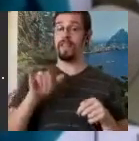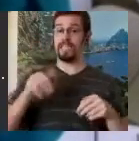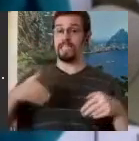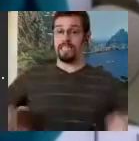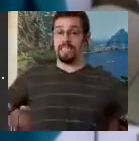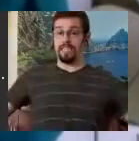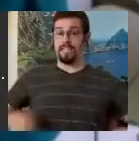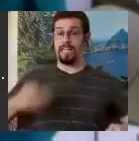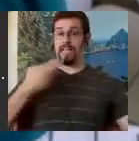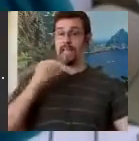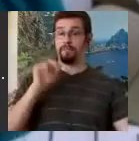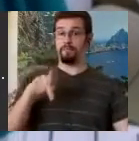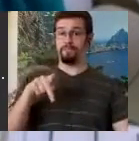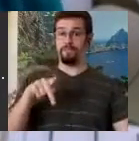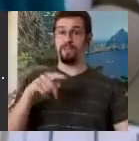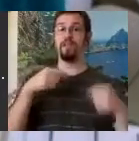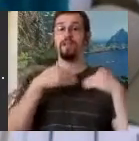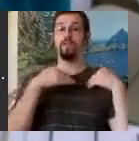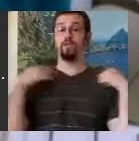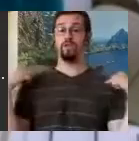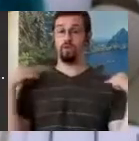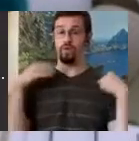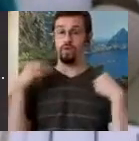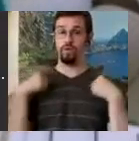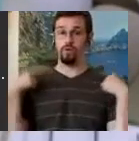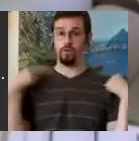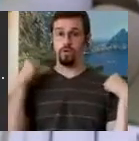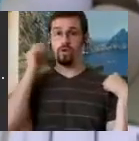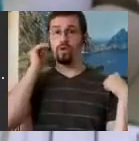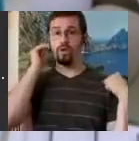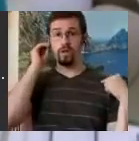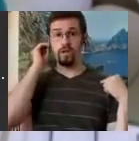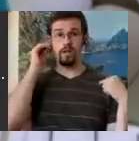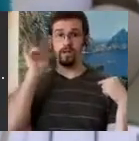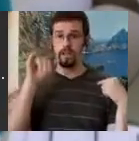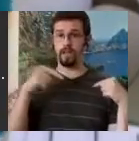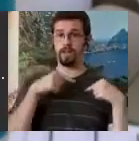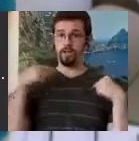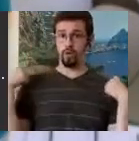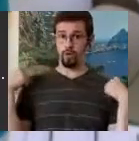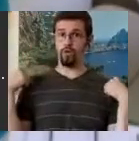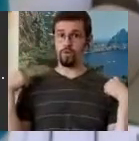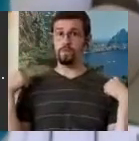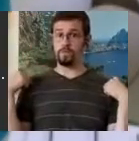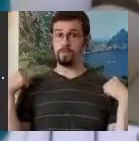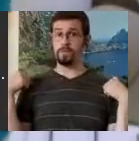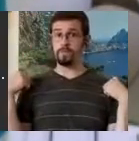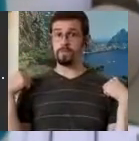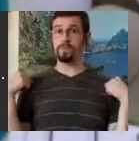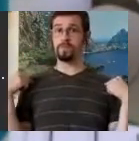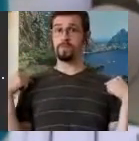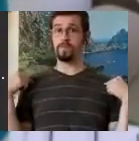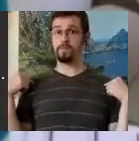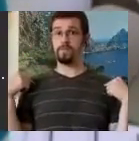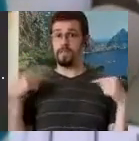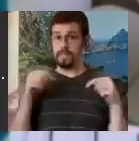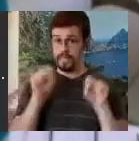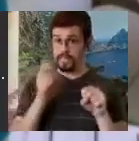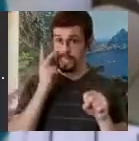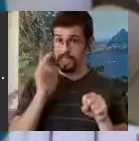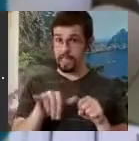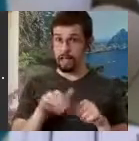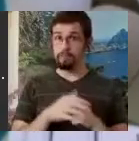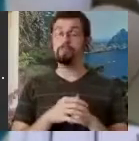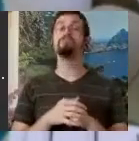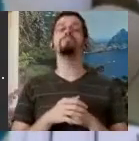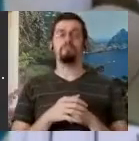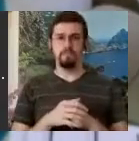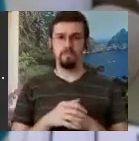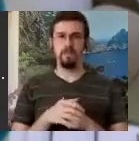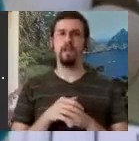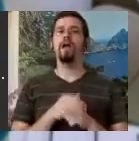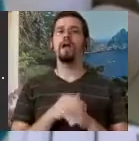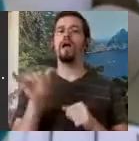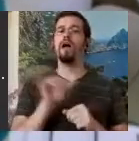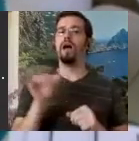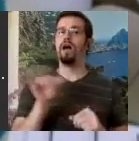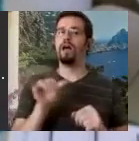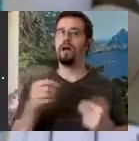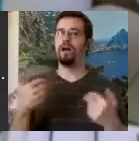here are his shoulders. Can you see it? and we also have arms and legs and feet and